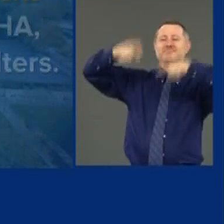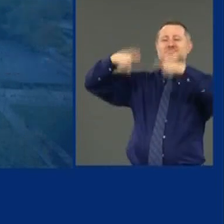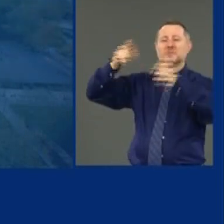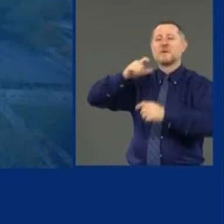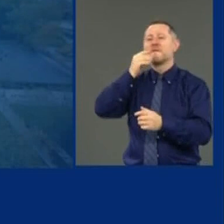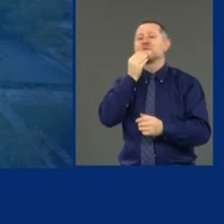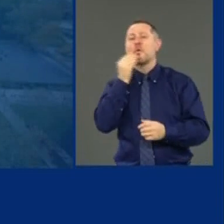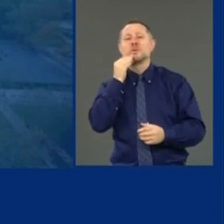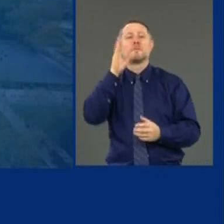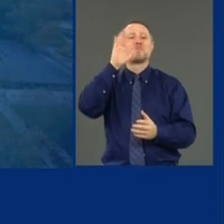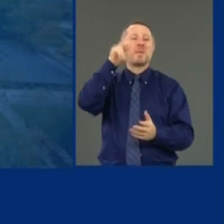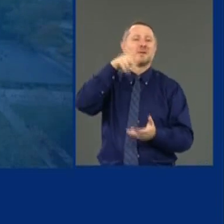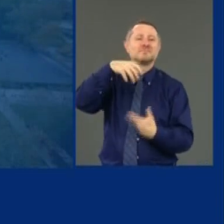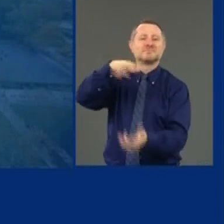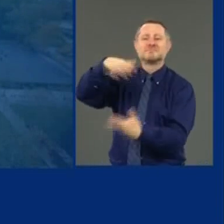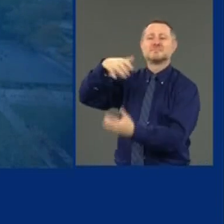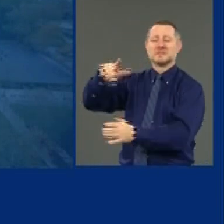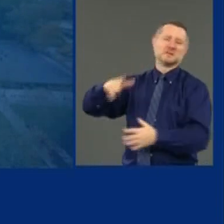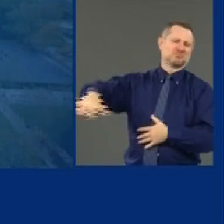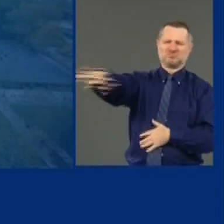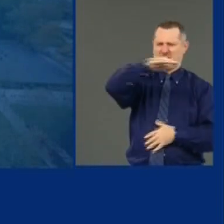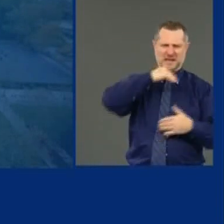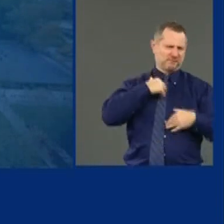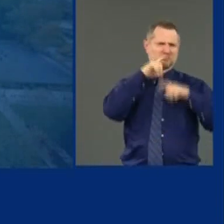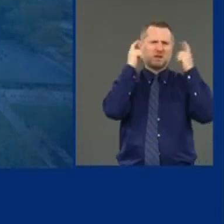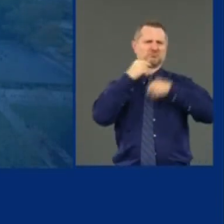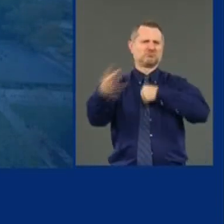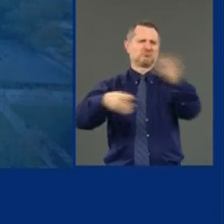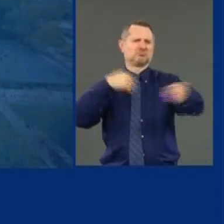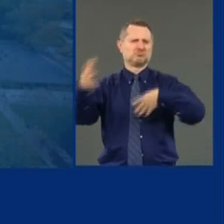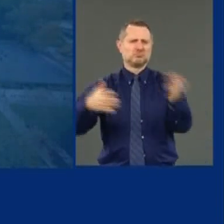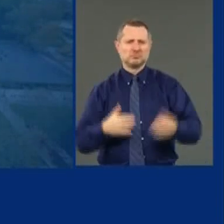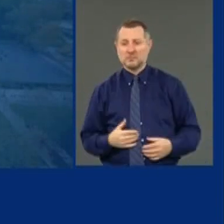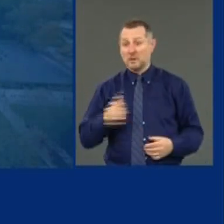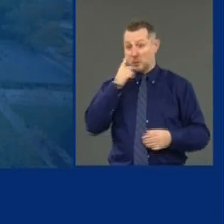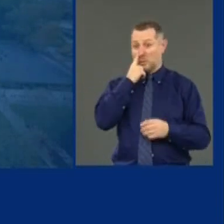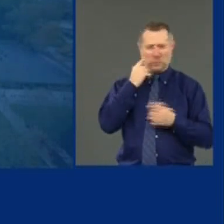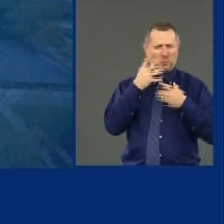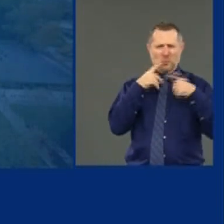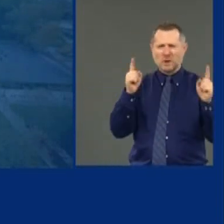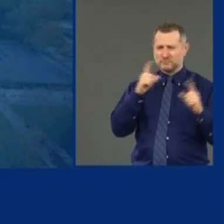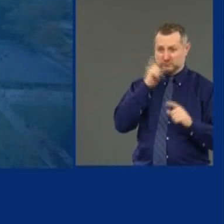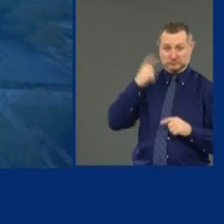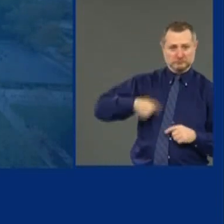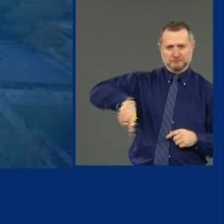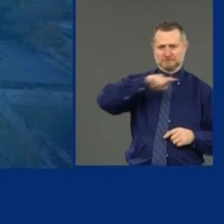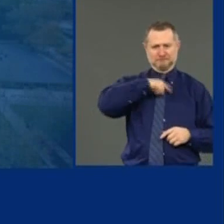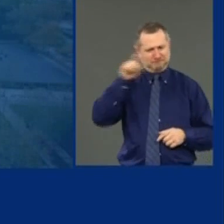NEW YORK CITY TO EVERYBODY. THE MASKS WORK. THEY WORK. AND WE HAVE TO CULL URLIZE THE